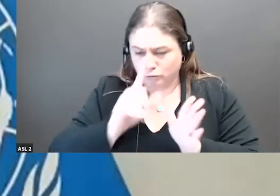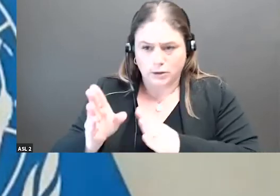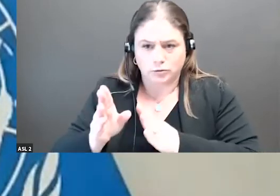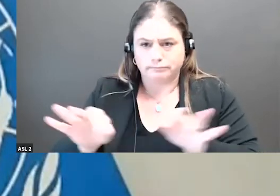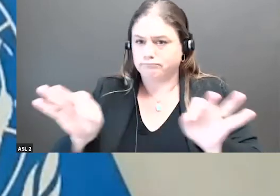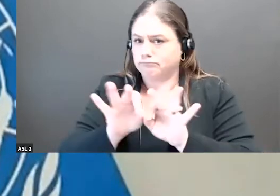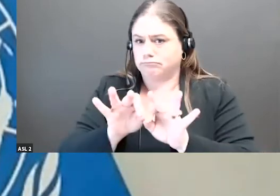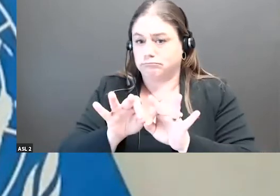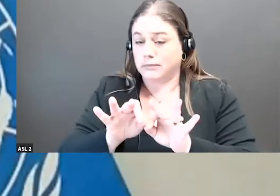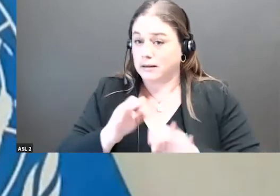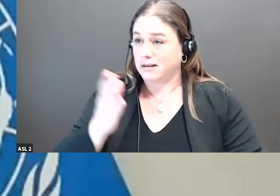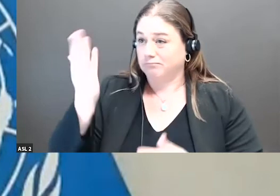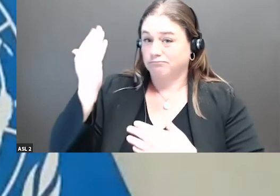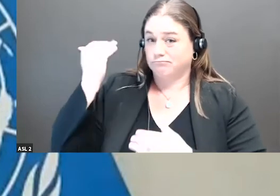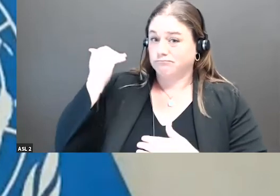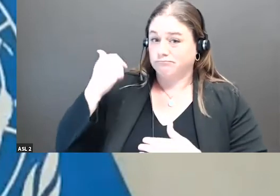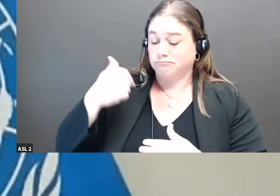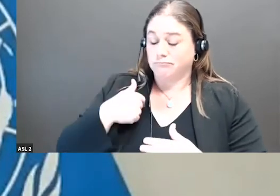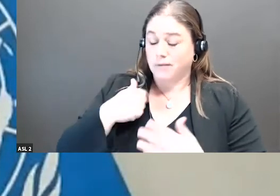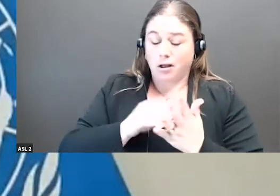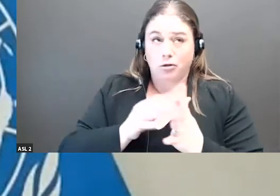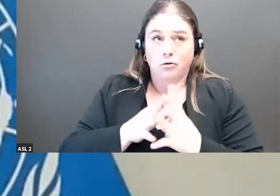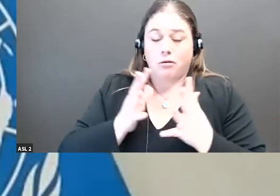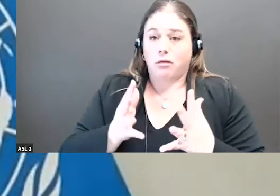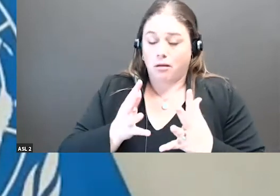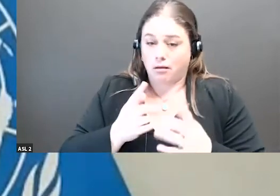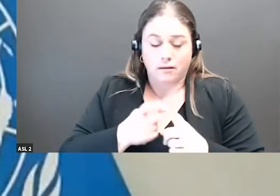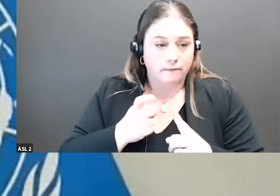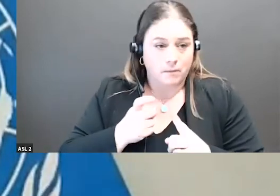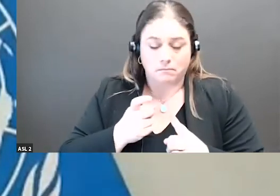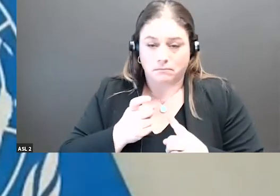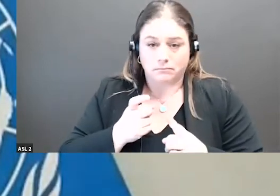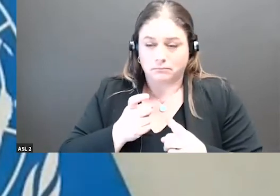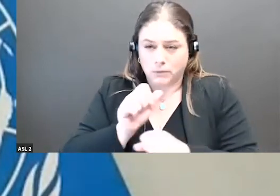I learned a lot from injured workers, as Alex has said, just by hearing their stories,